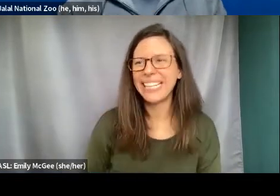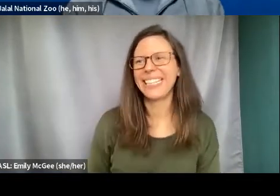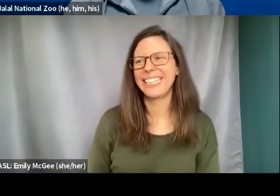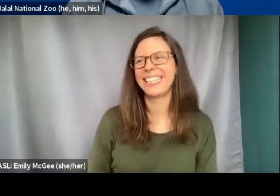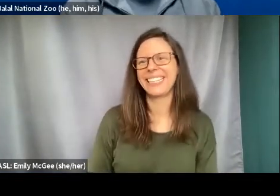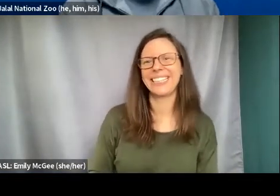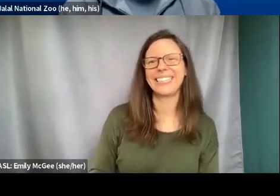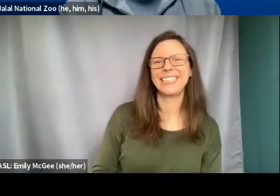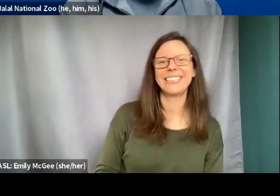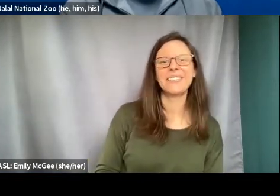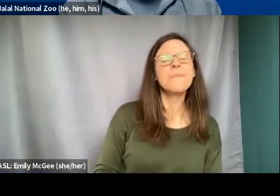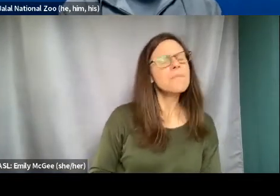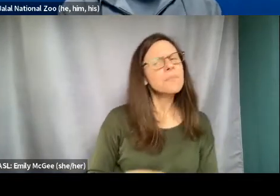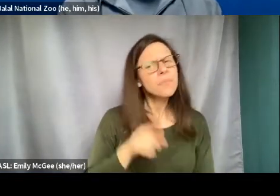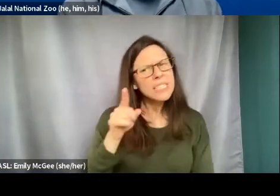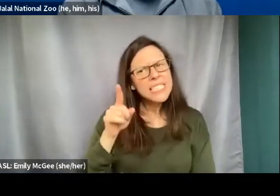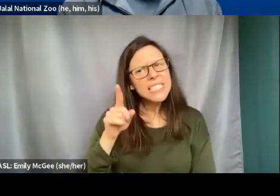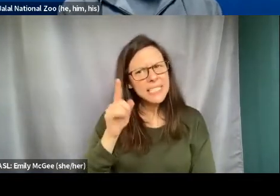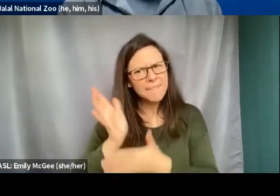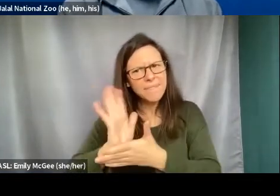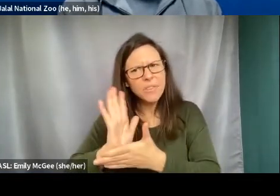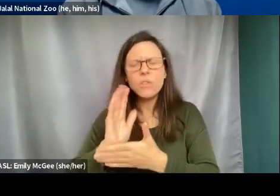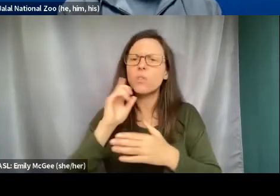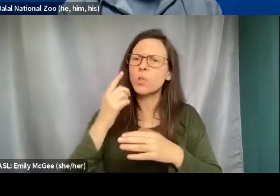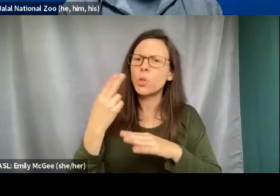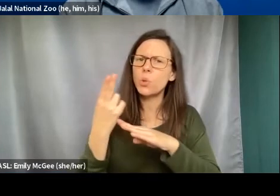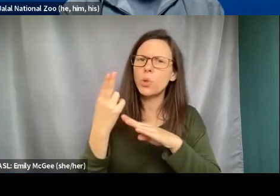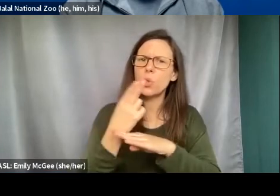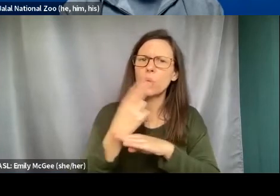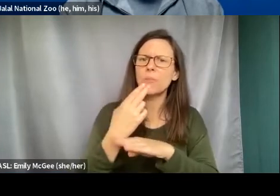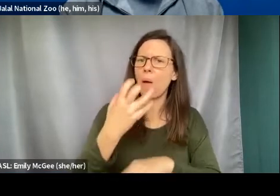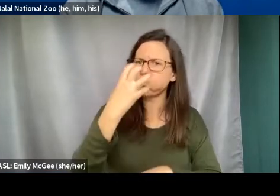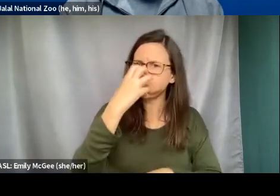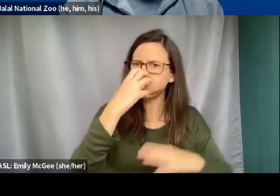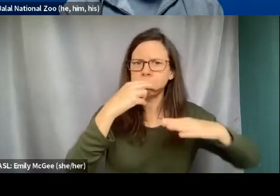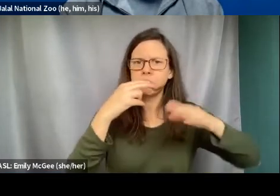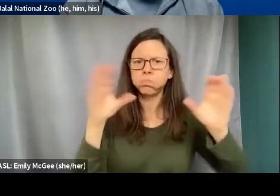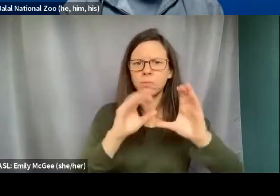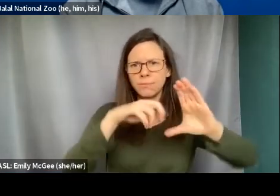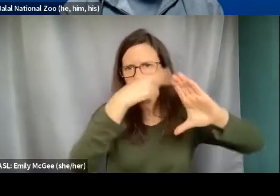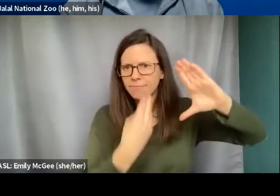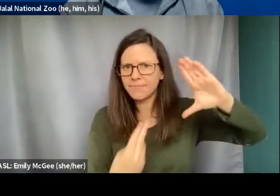you were just actually cleaning the glass which again using that diving certificate. There you go.